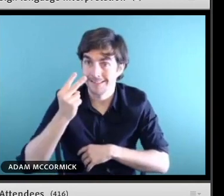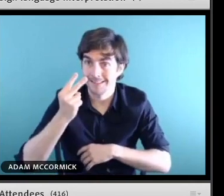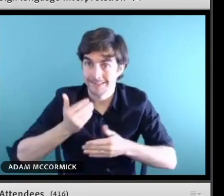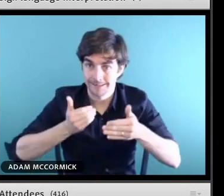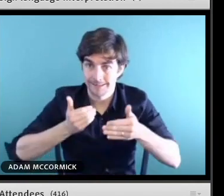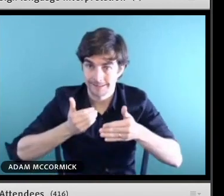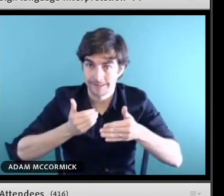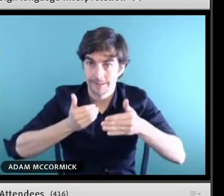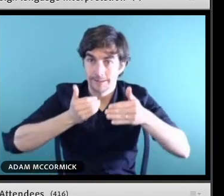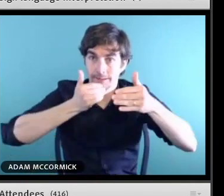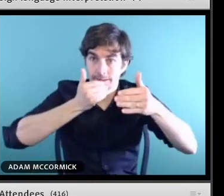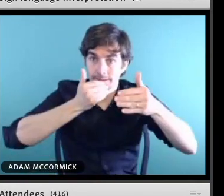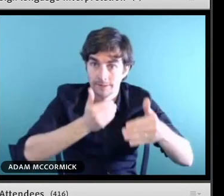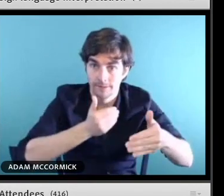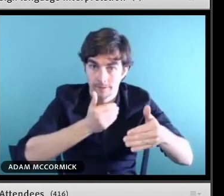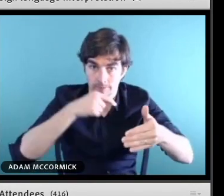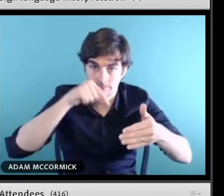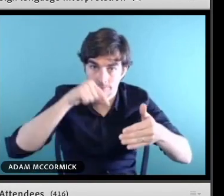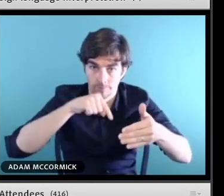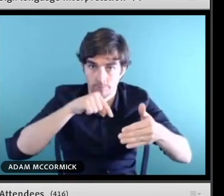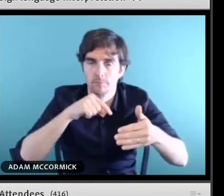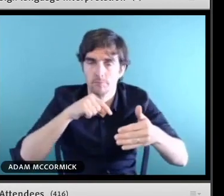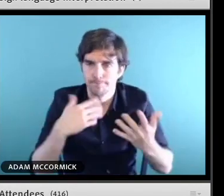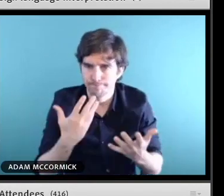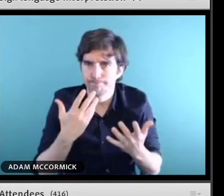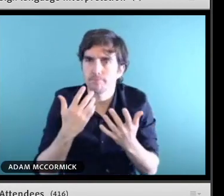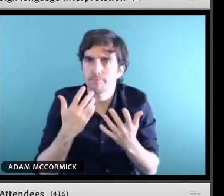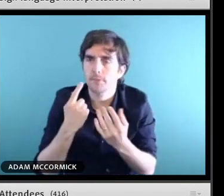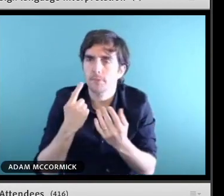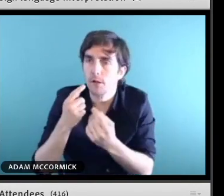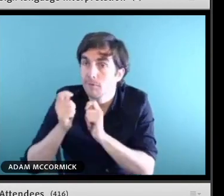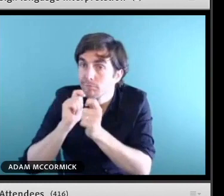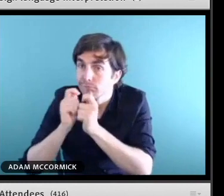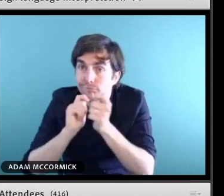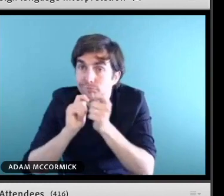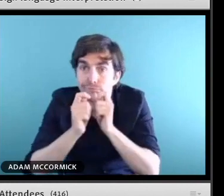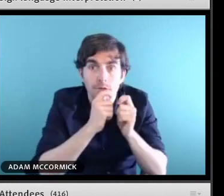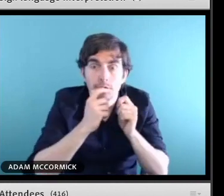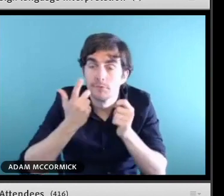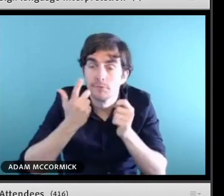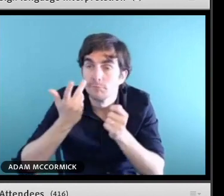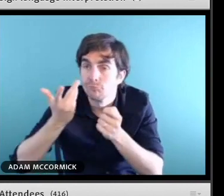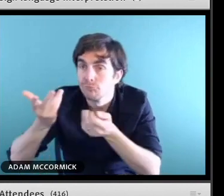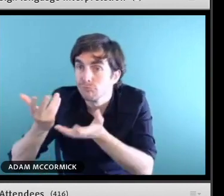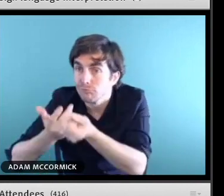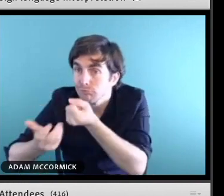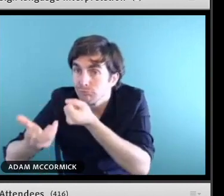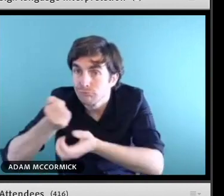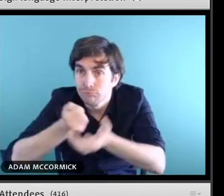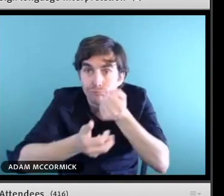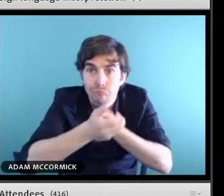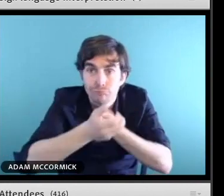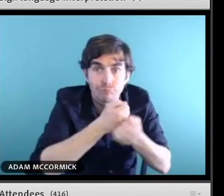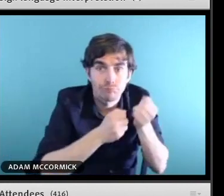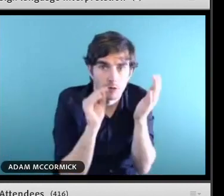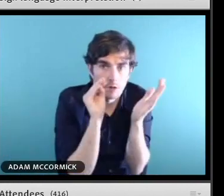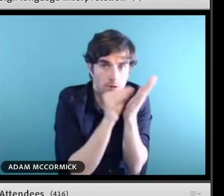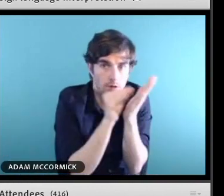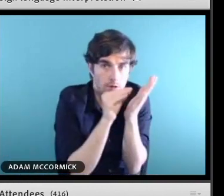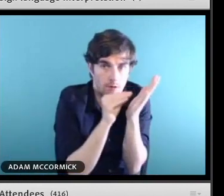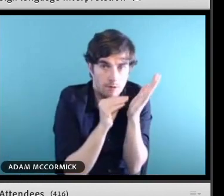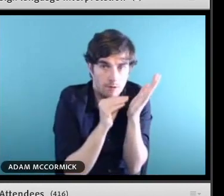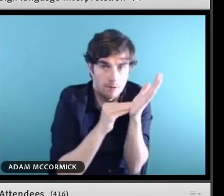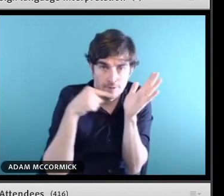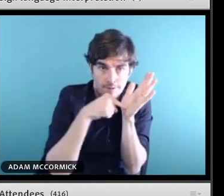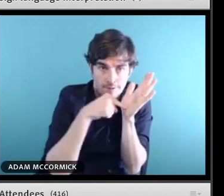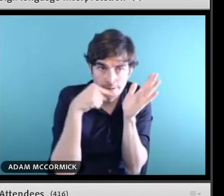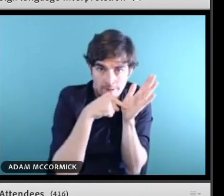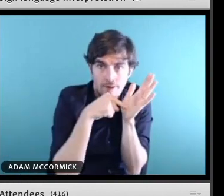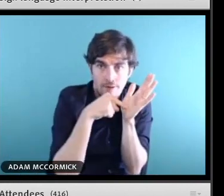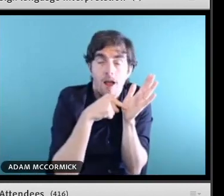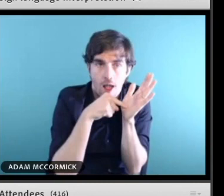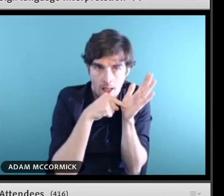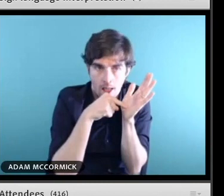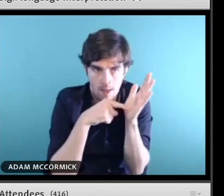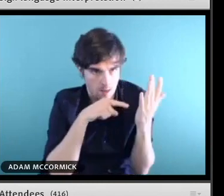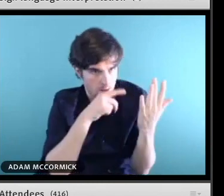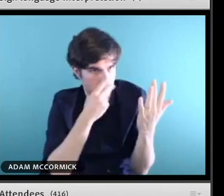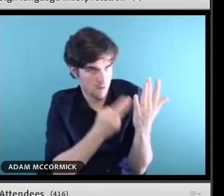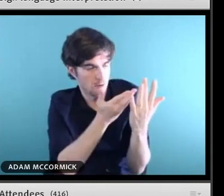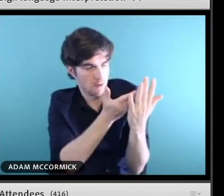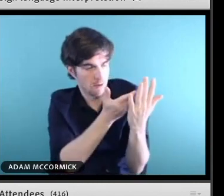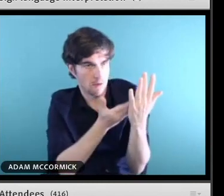and conflict. 80% people rely on humanitarian need. With the COVID situation, I look down